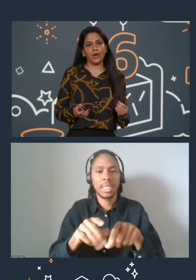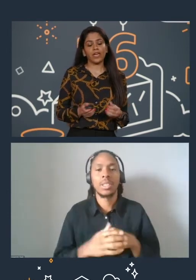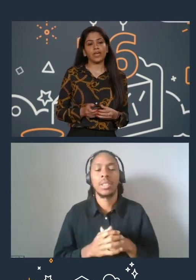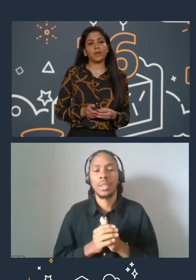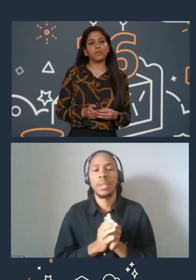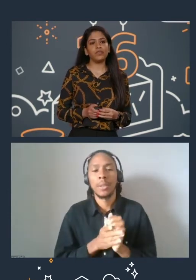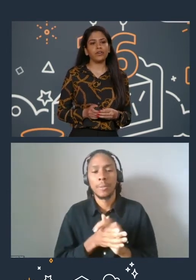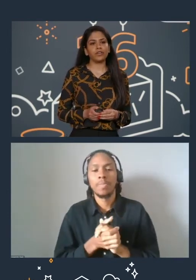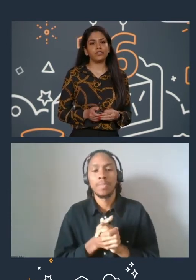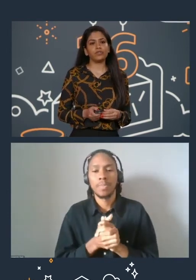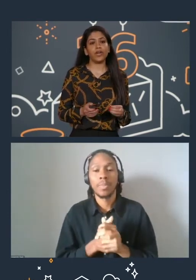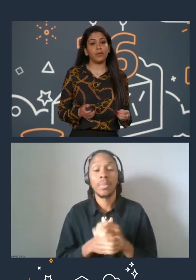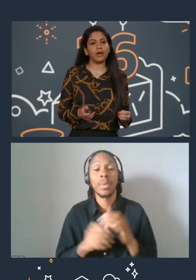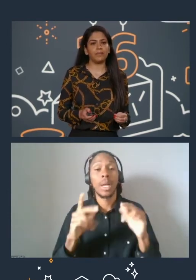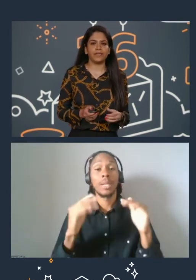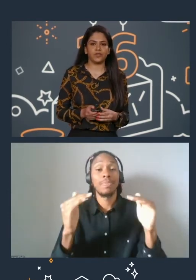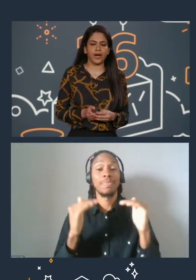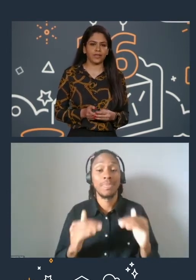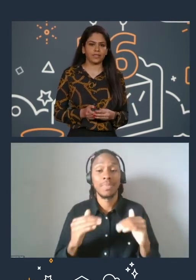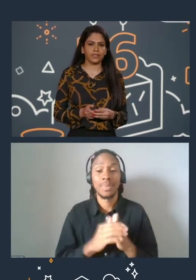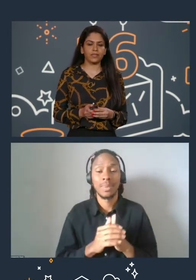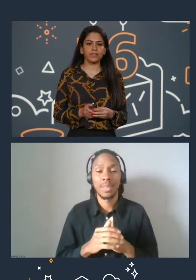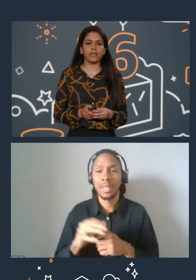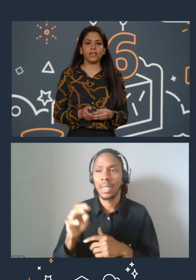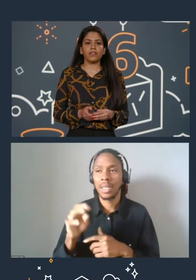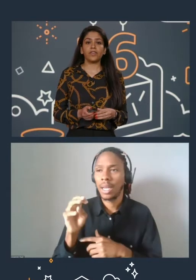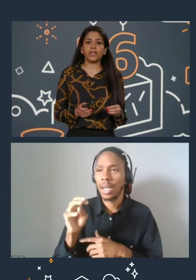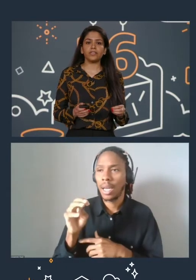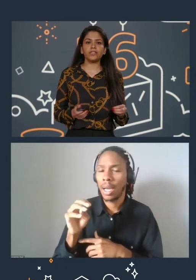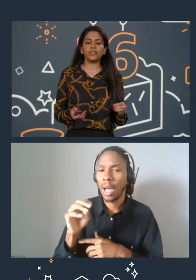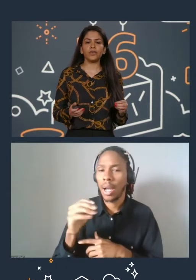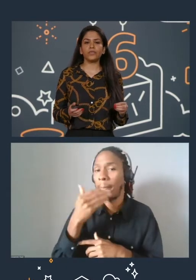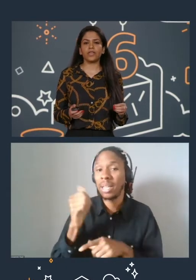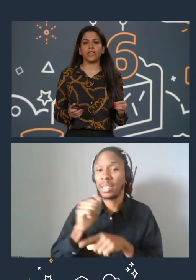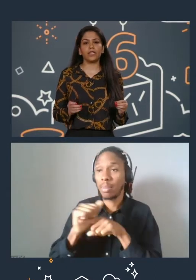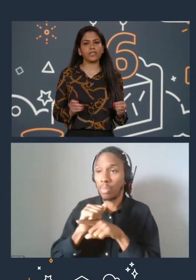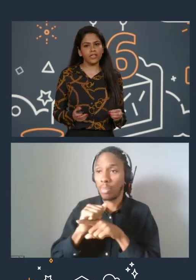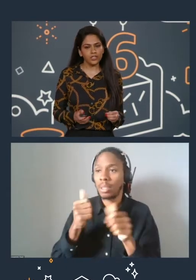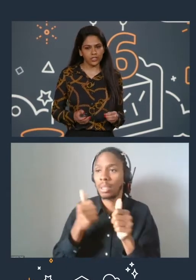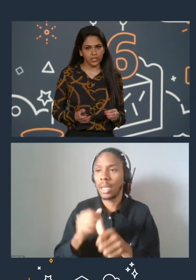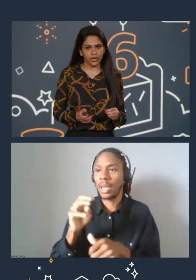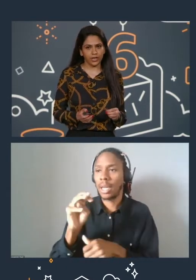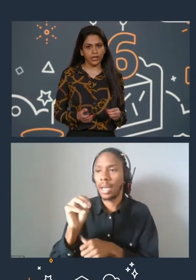Okay, moving on to MRAP best practices. We consider using intelligent tiering